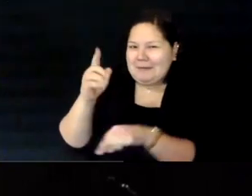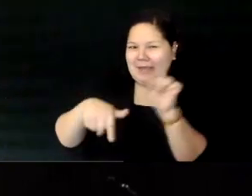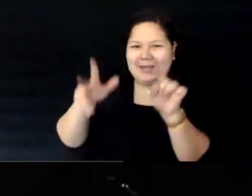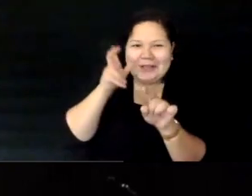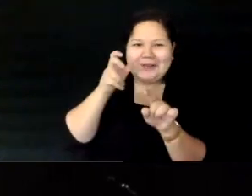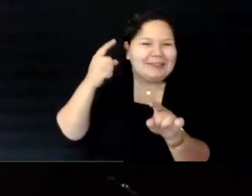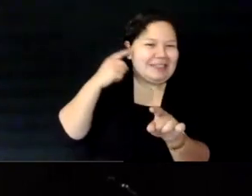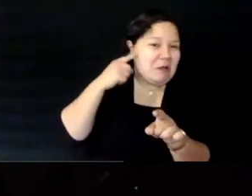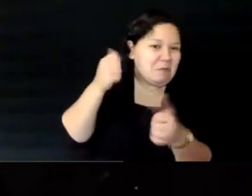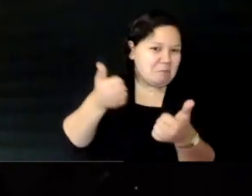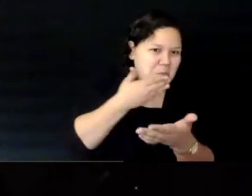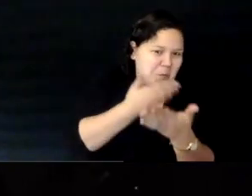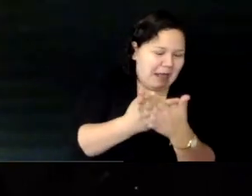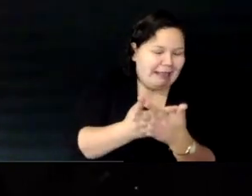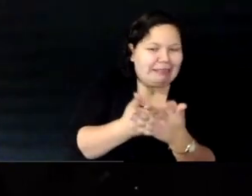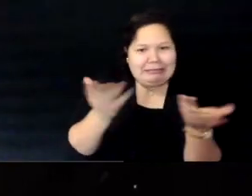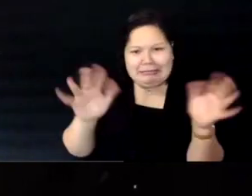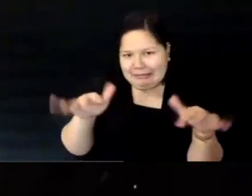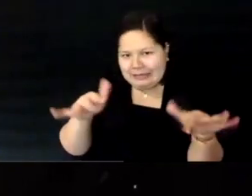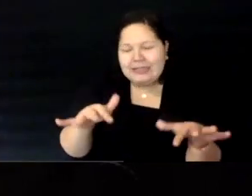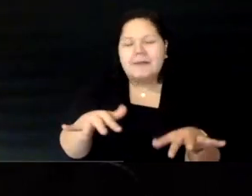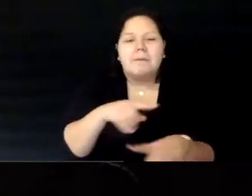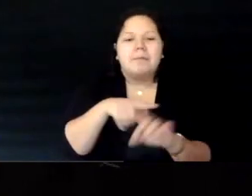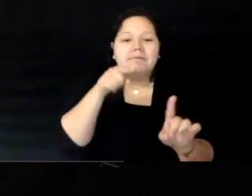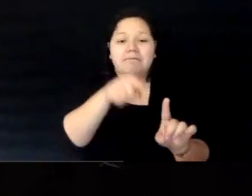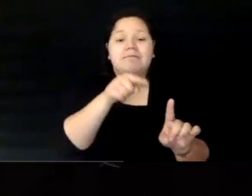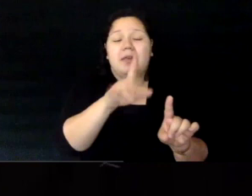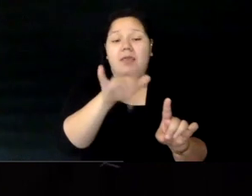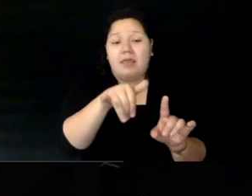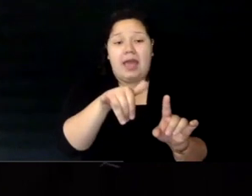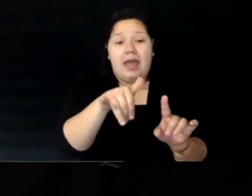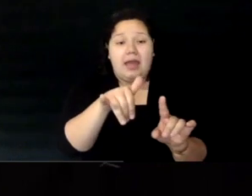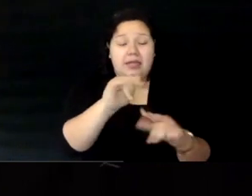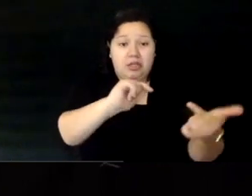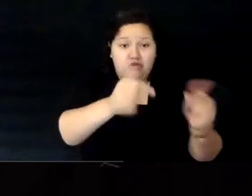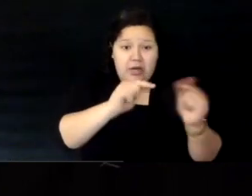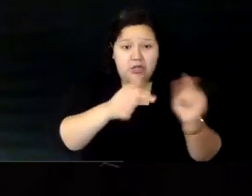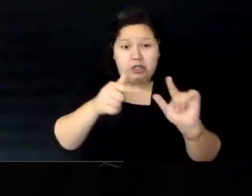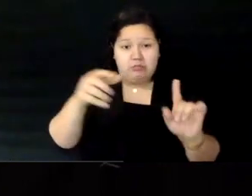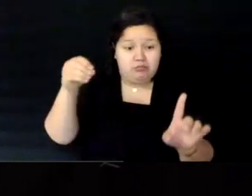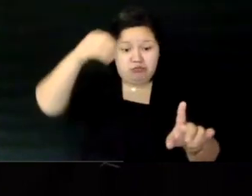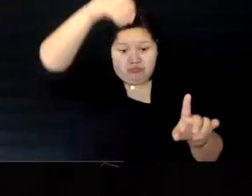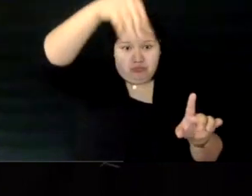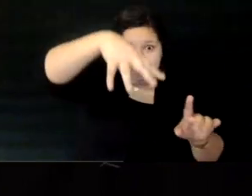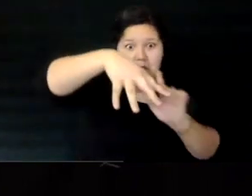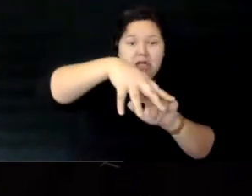So this, the interaction and projection design was in collaboration with Sammy Chien,